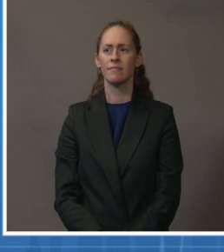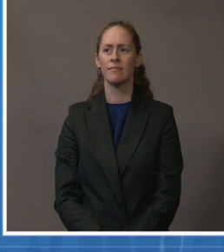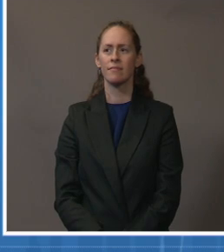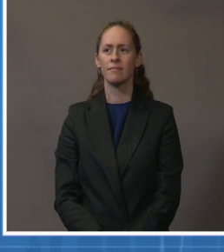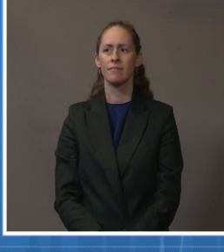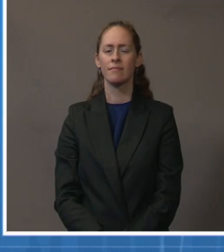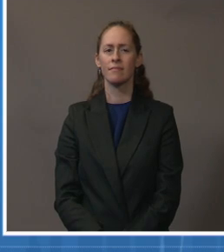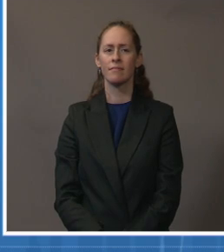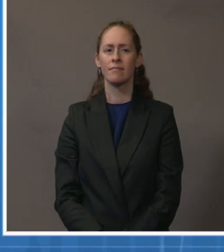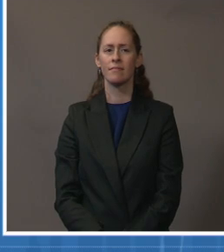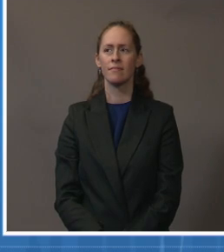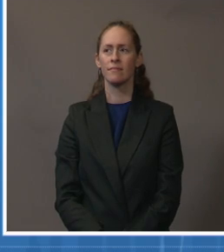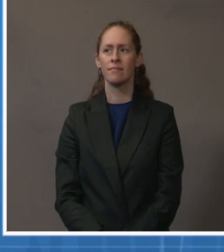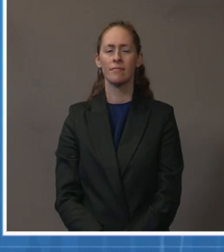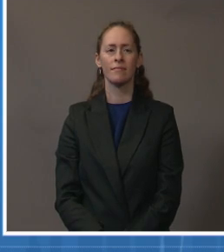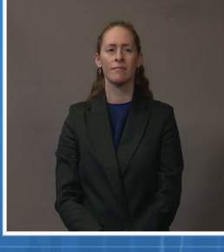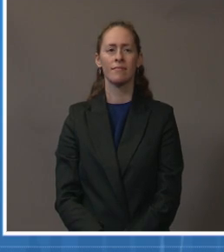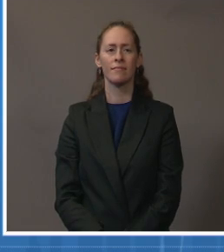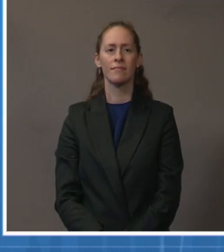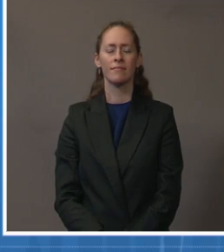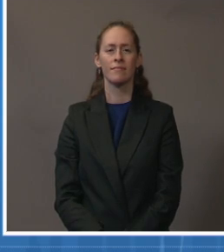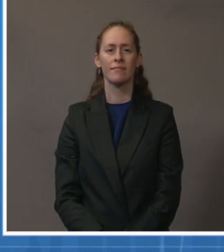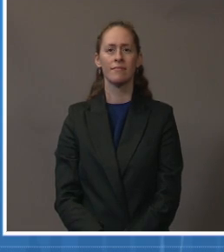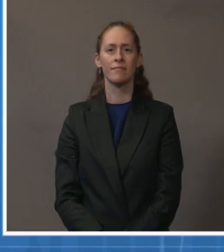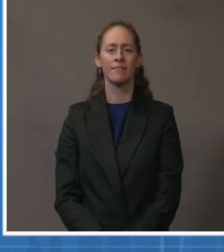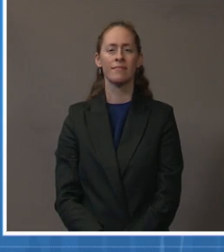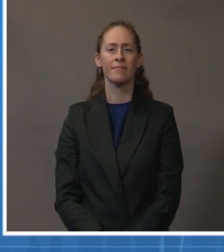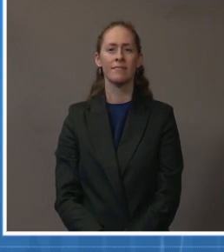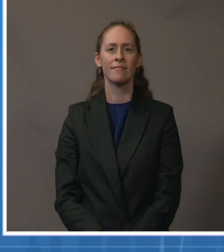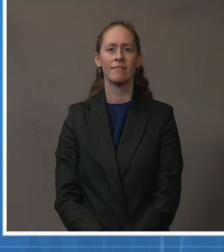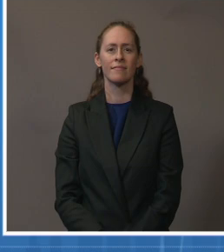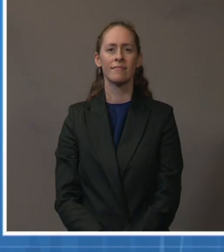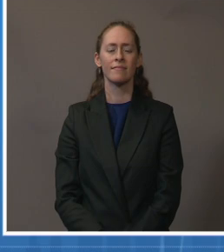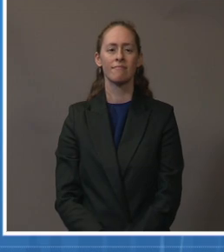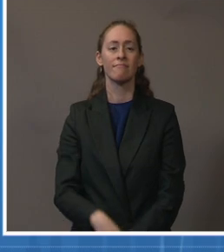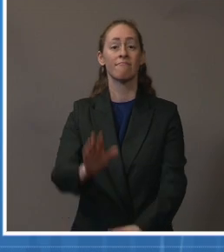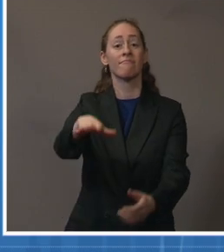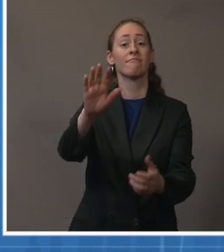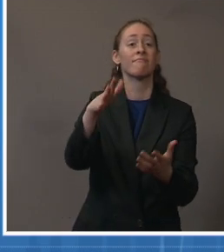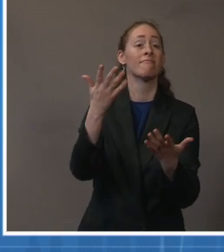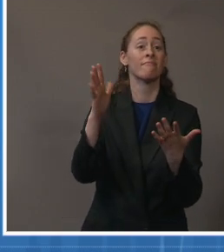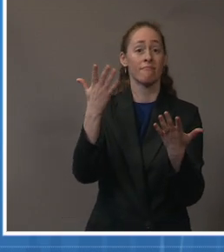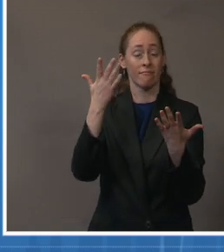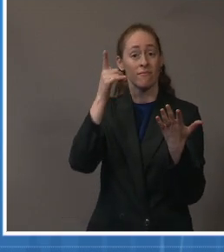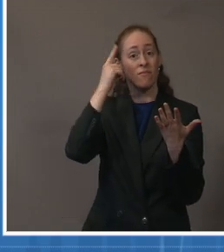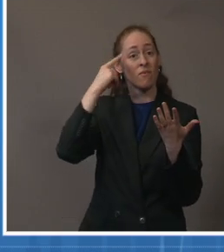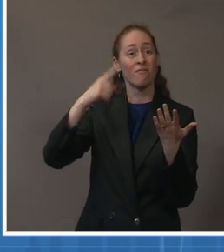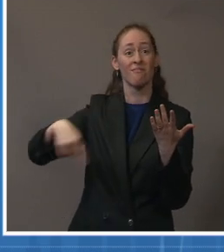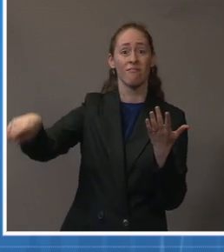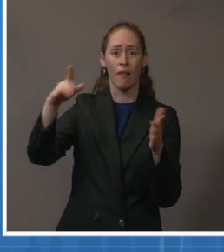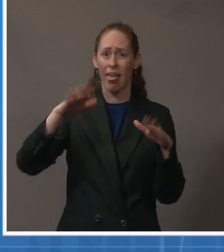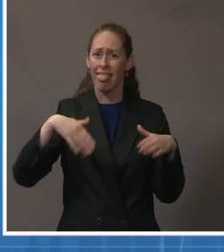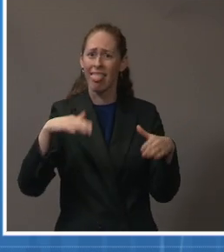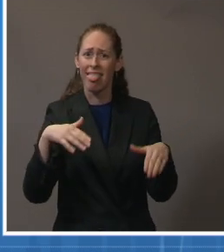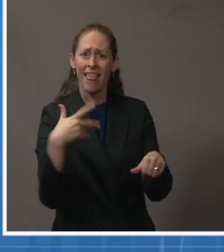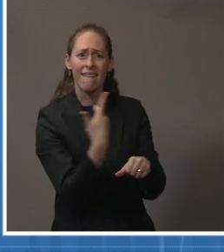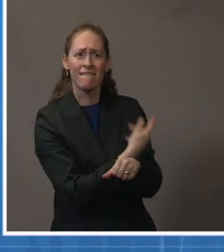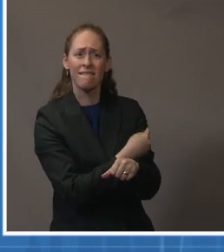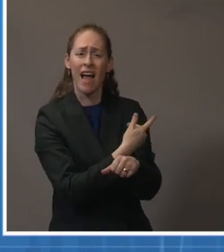in arms so that the millions of Americans who are not getting vaccinated can get vaccinated as soon as possible. Jake, over to you.